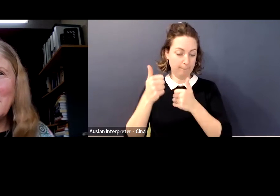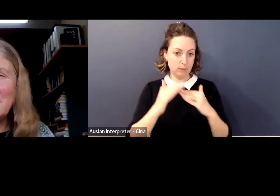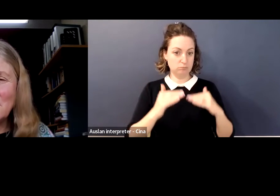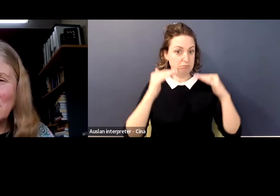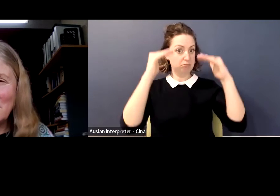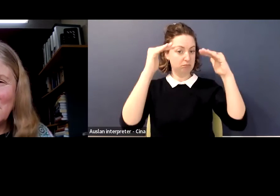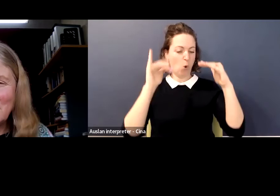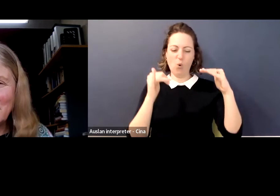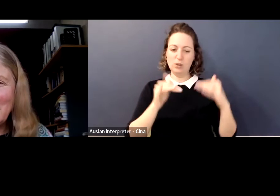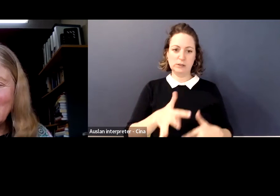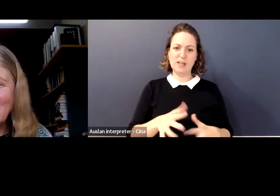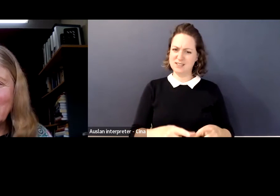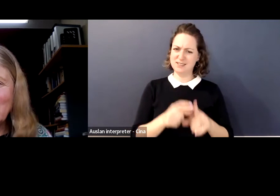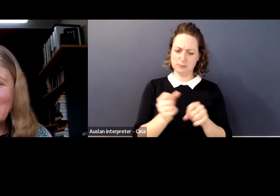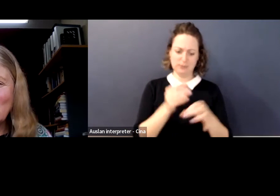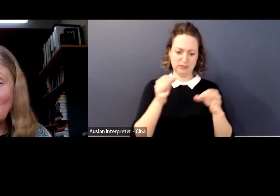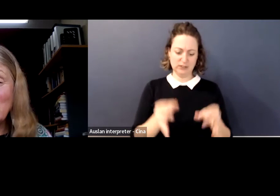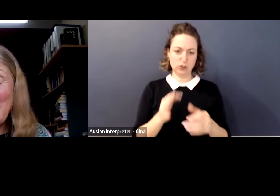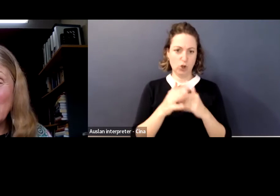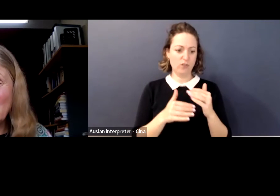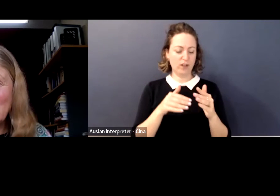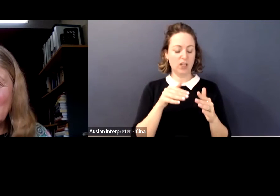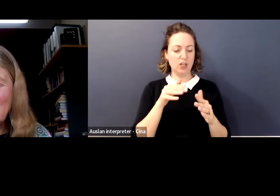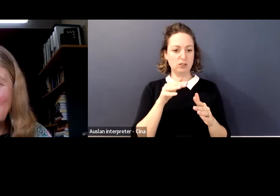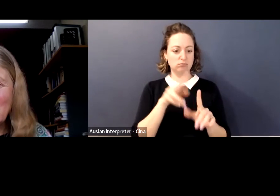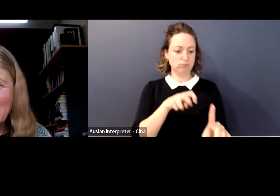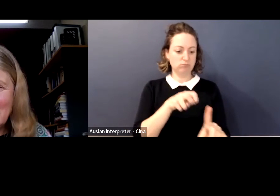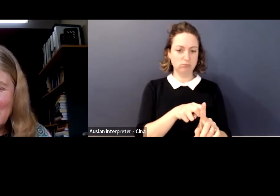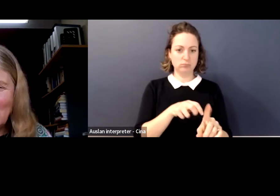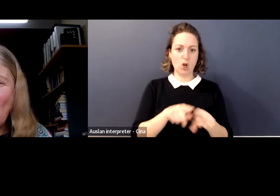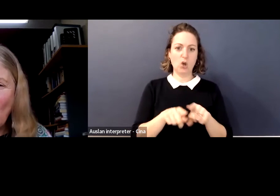make a determination of any kind of learning disorder without doing some standardised testing